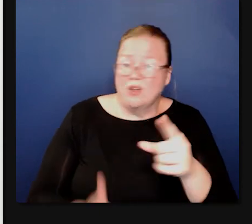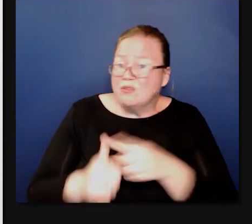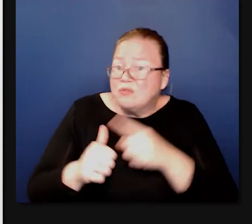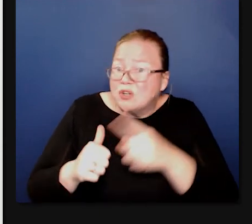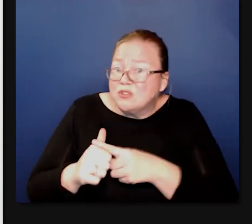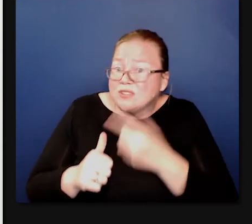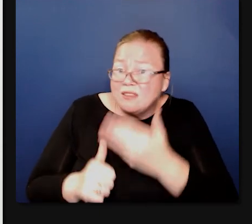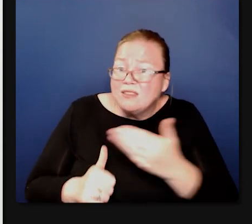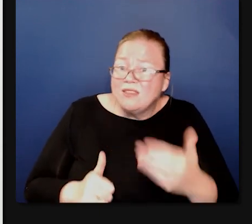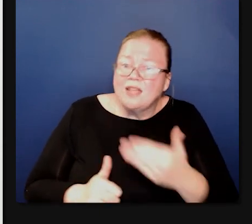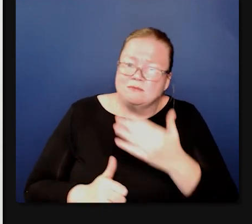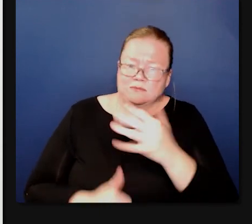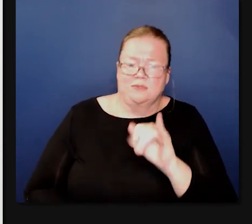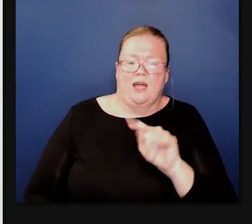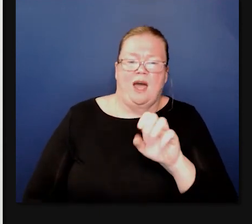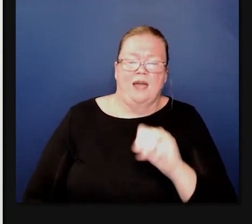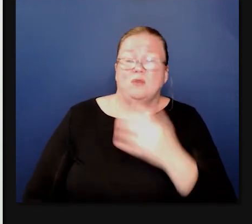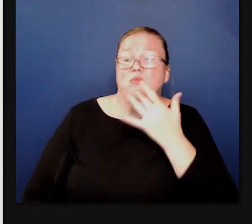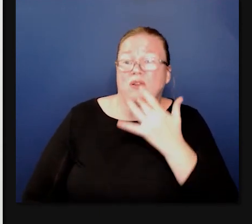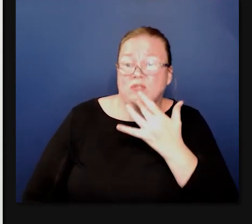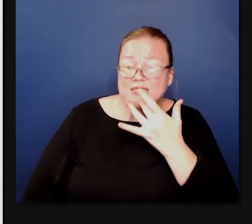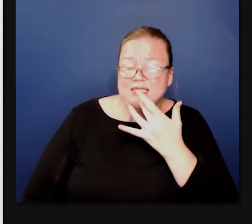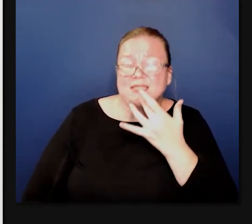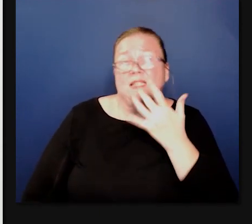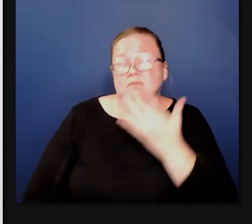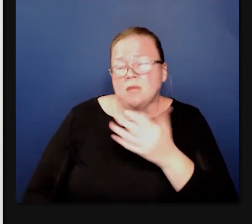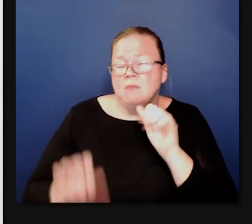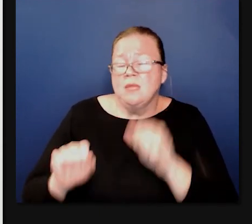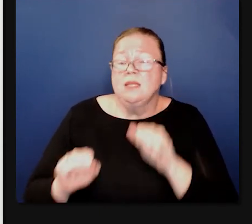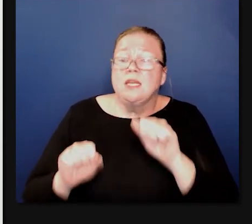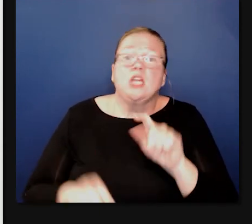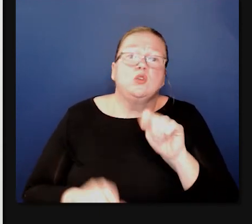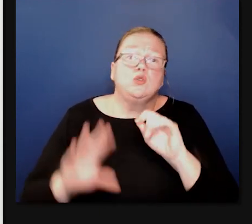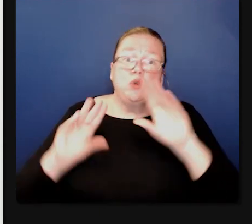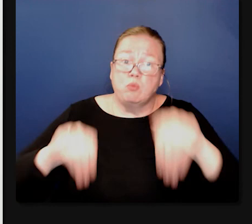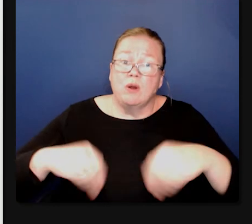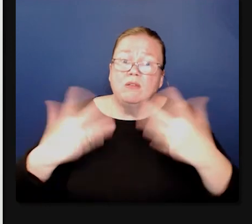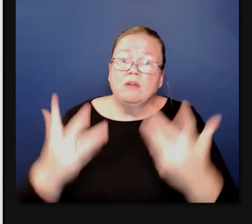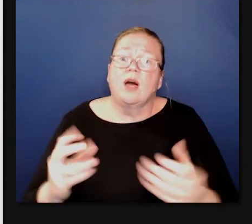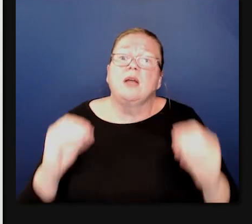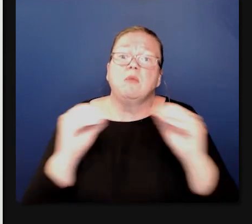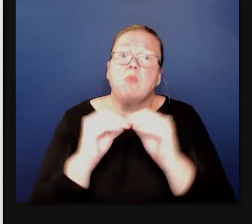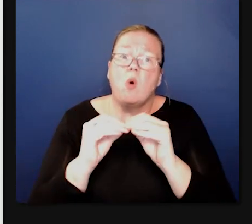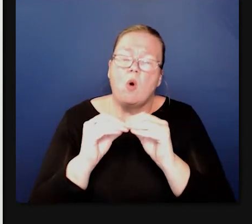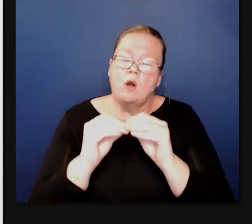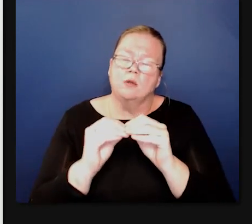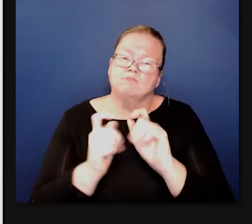So, the first of which being item preferences, So this is the ability to provide an even more curated